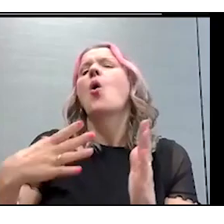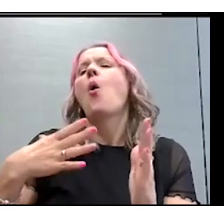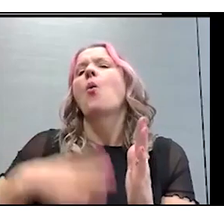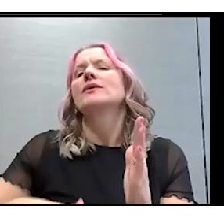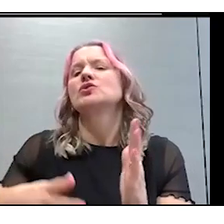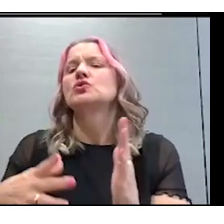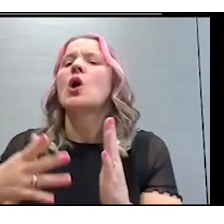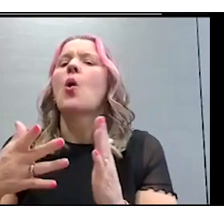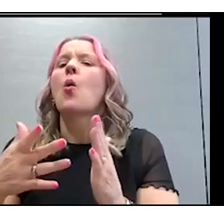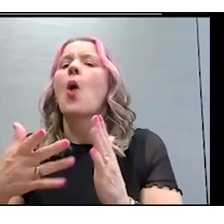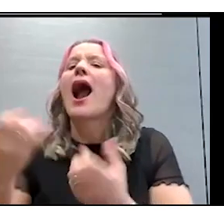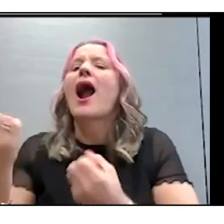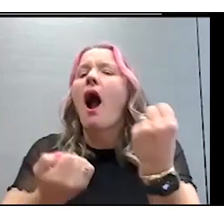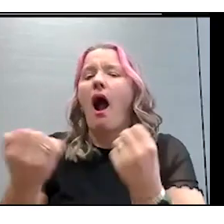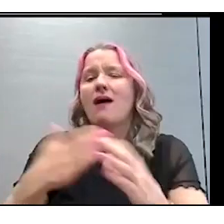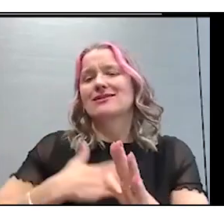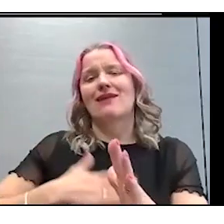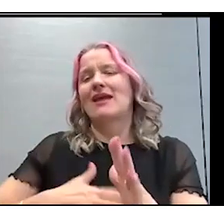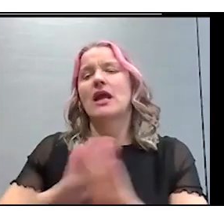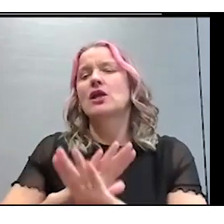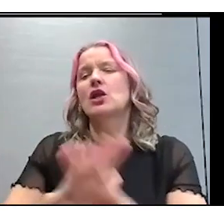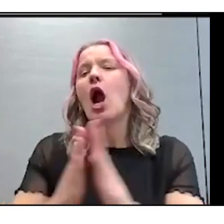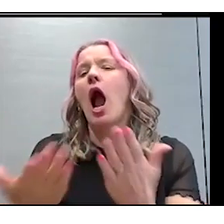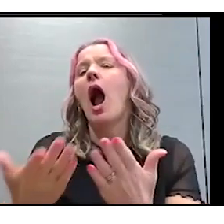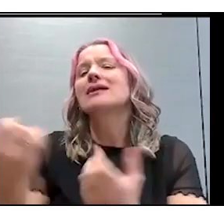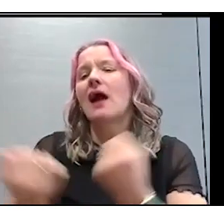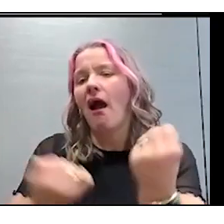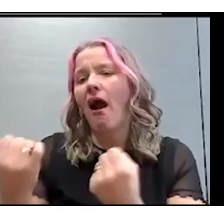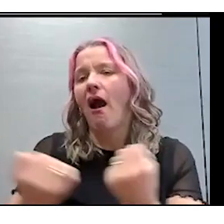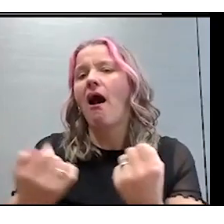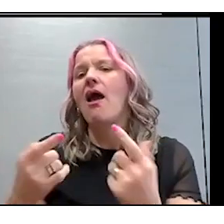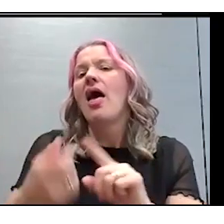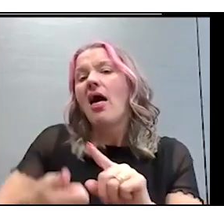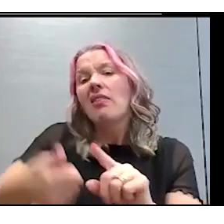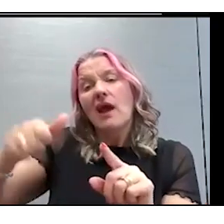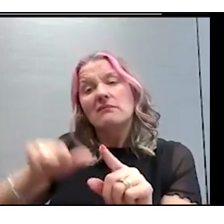and the bot said that's a deal. That's a legally binding offer, no take backs.